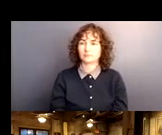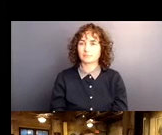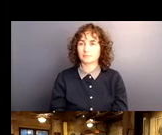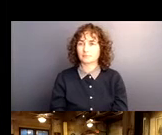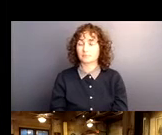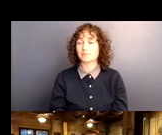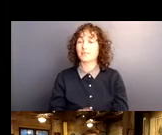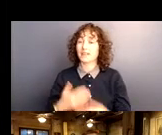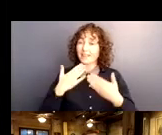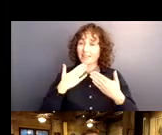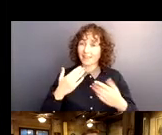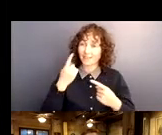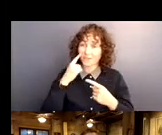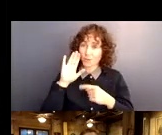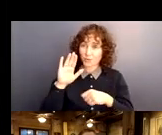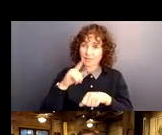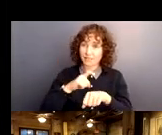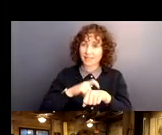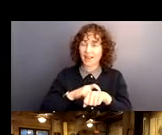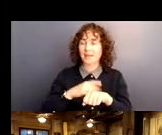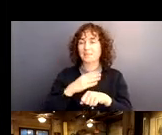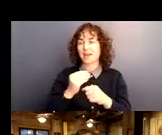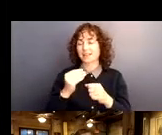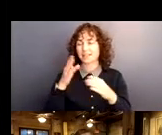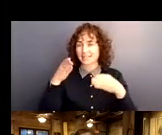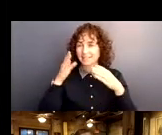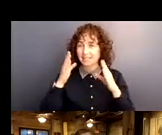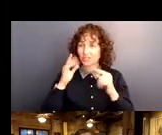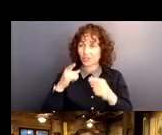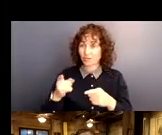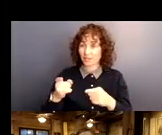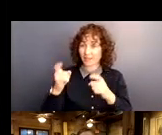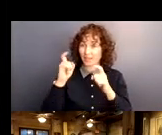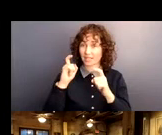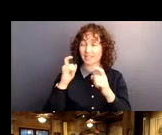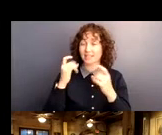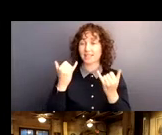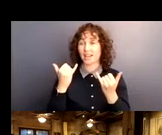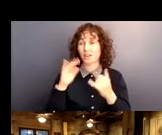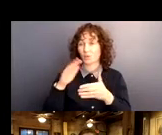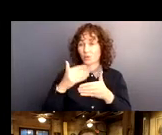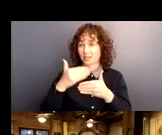Thank you for your time And attention you've given now your next action step